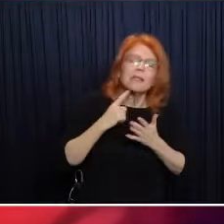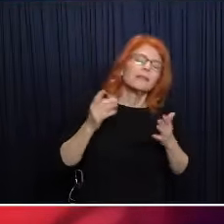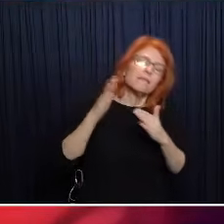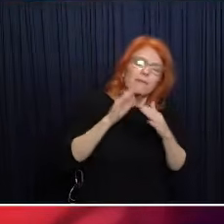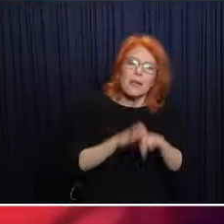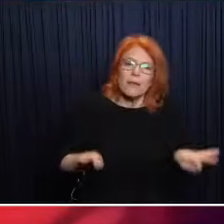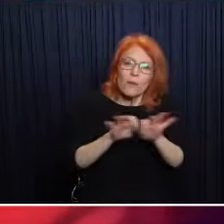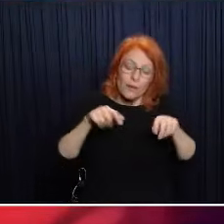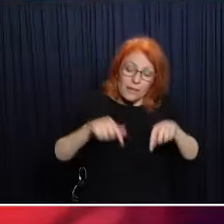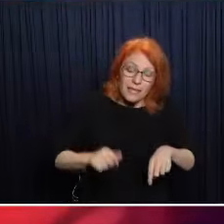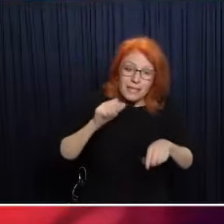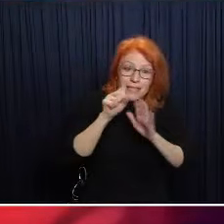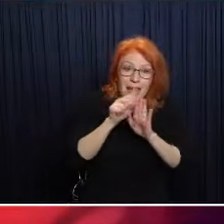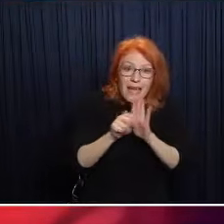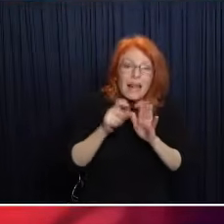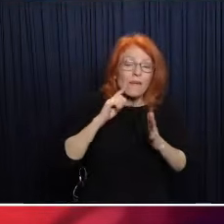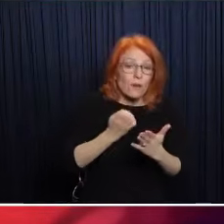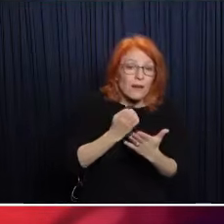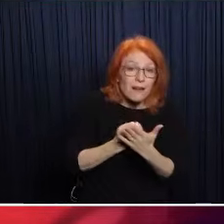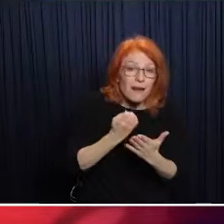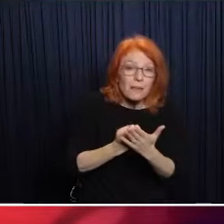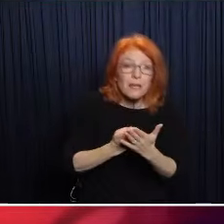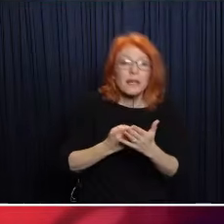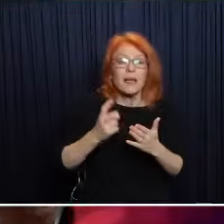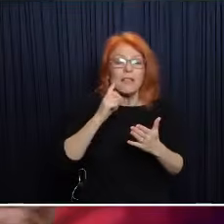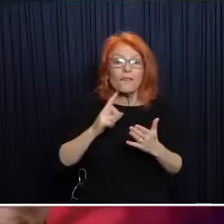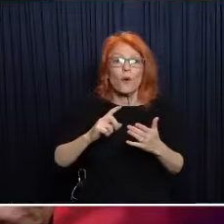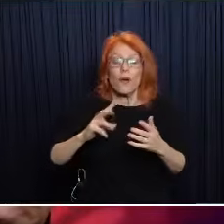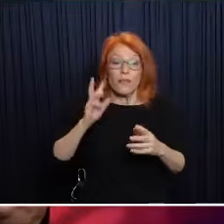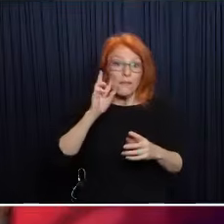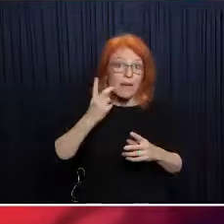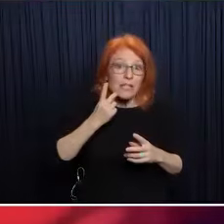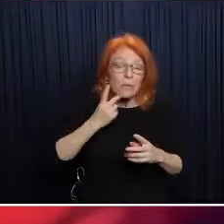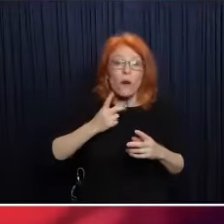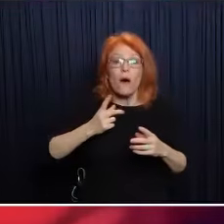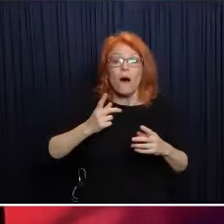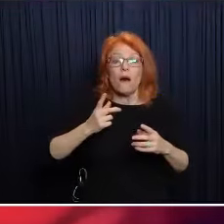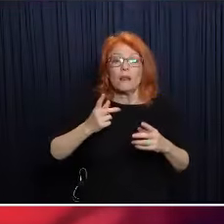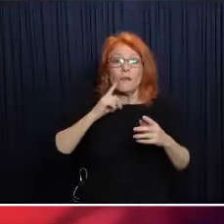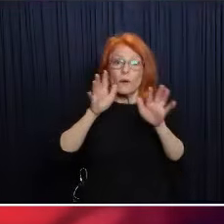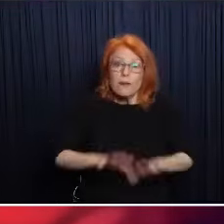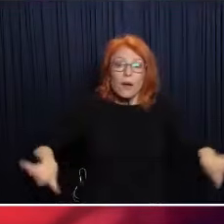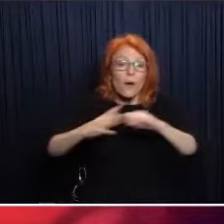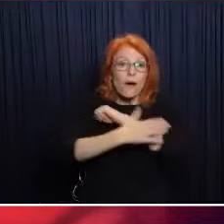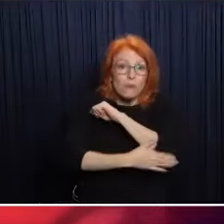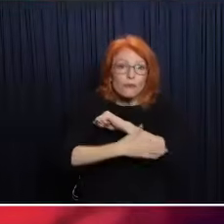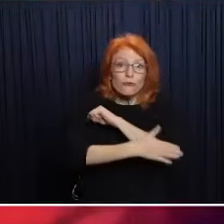ARIZONA? YOU GO TO THE PRESIDENT OF THE UNITED STATES AND SAY YOU NEED TO HELP US BECAUSE IT IS SO